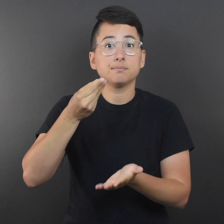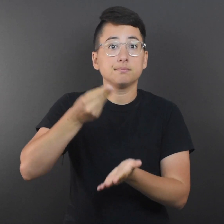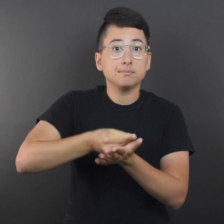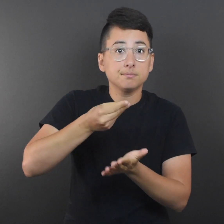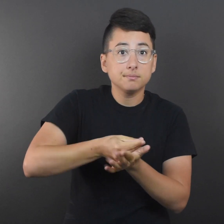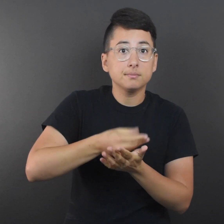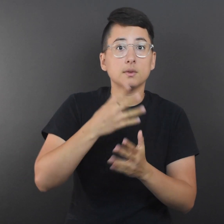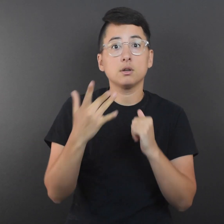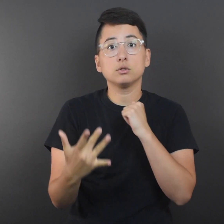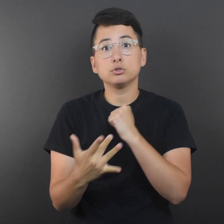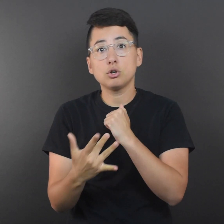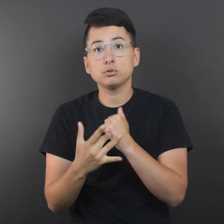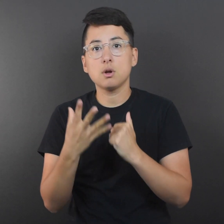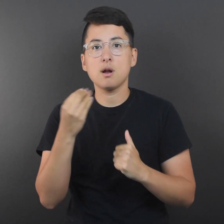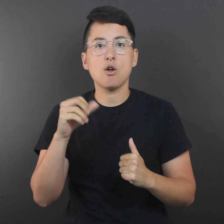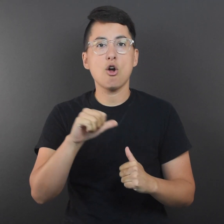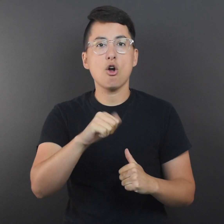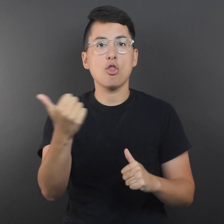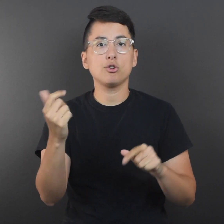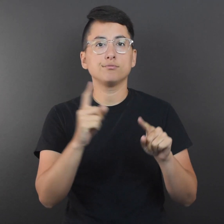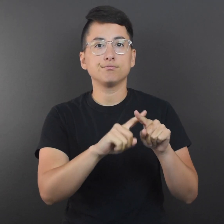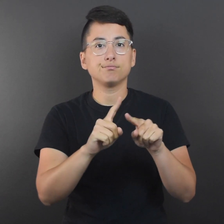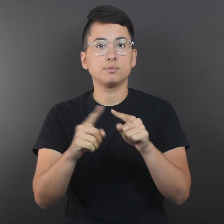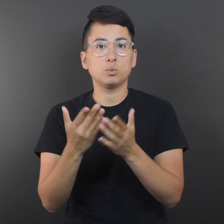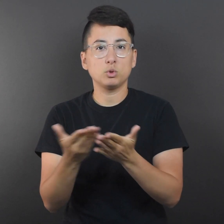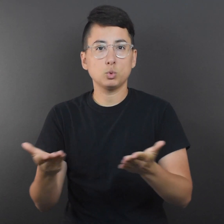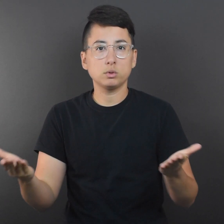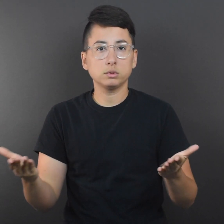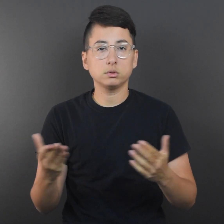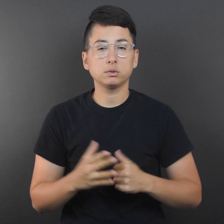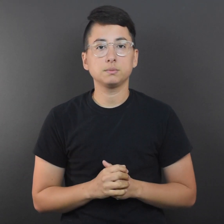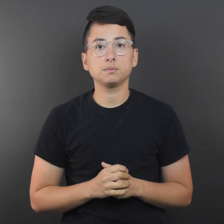financial, technological, and other resources.